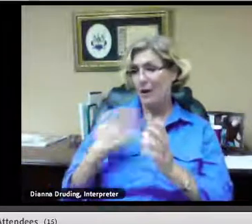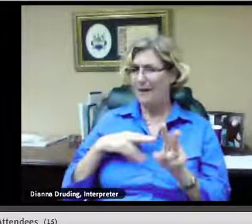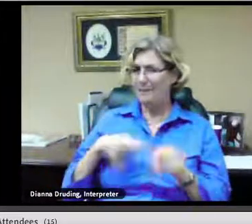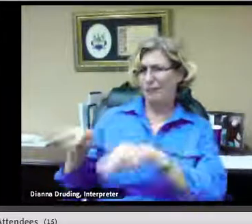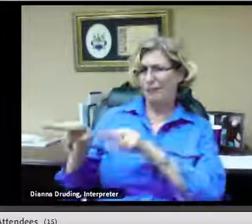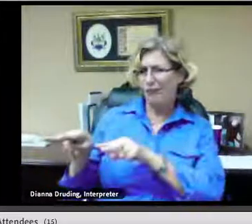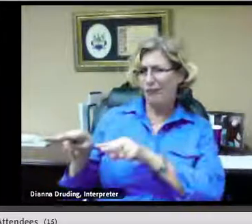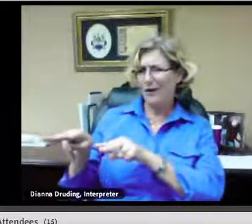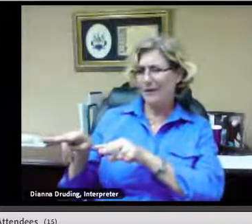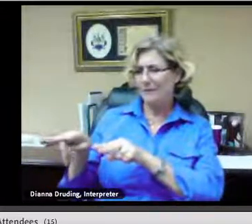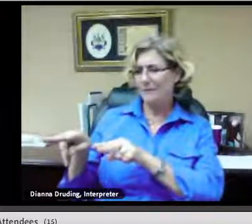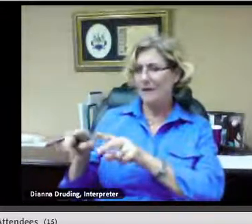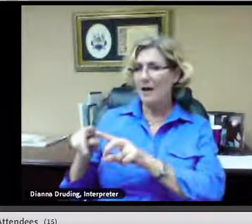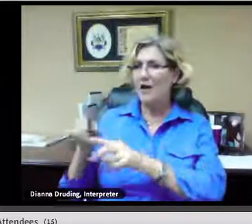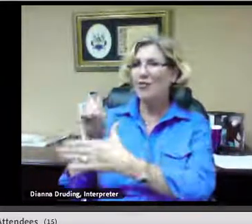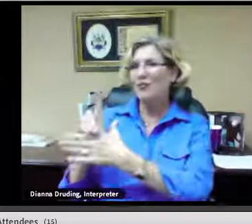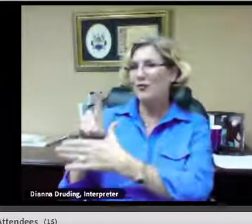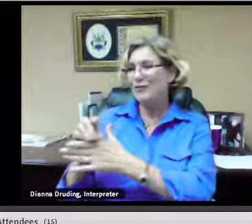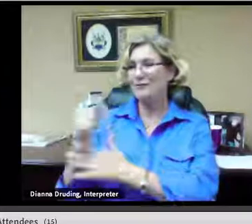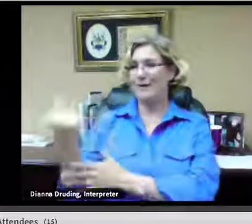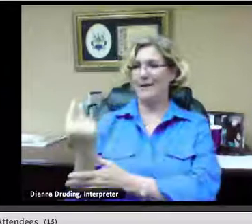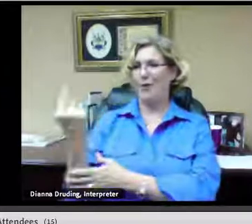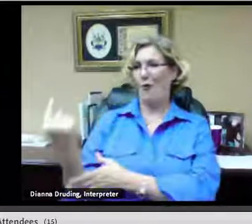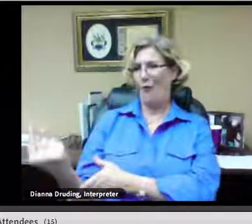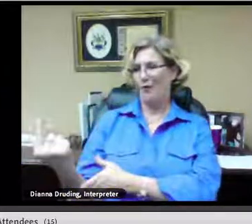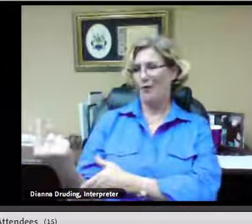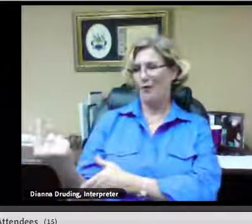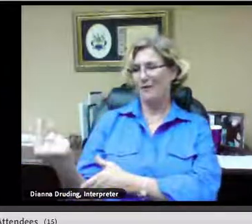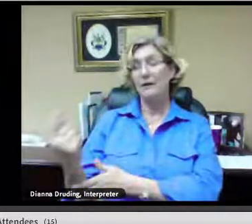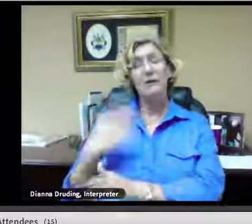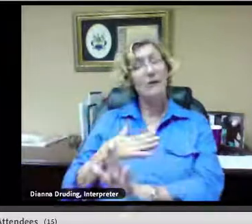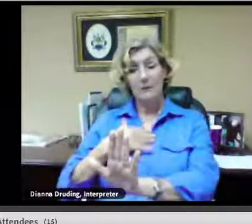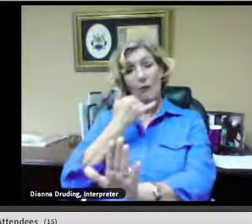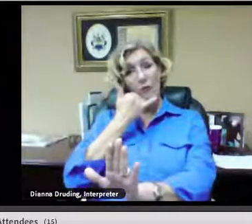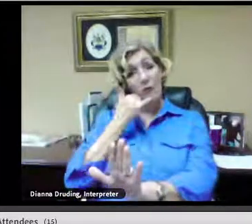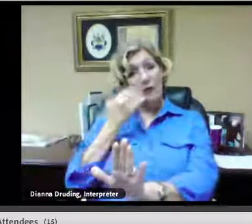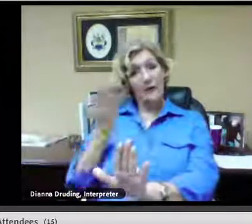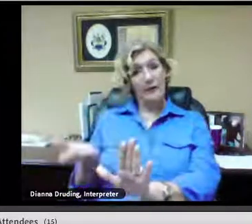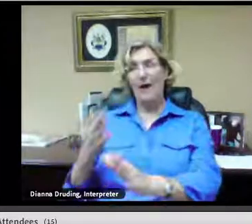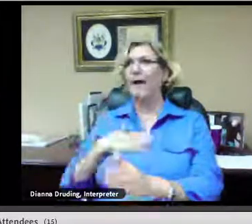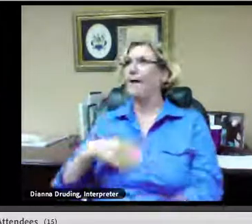And don't get me wrong here. I mean, I love him tremendously. He is my son.